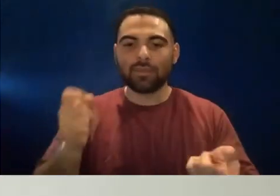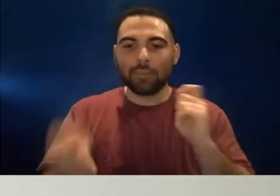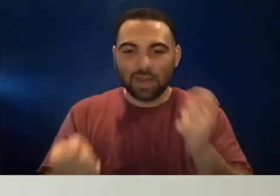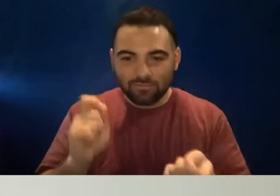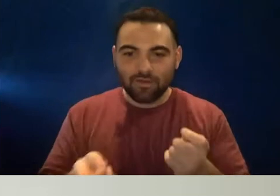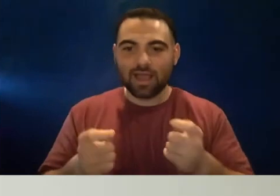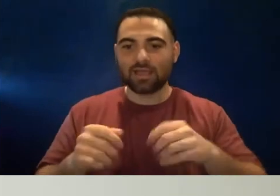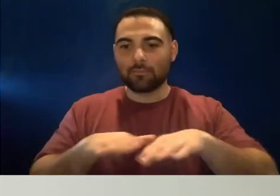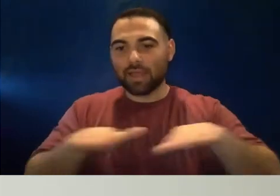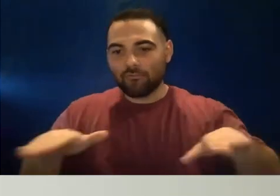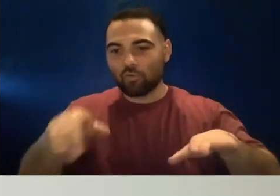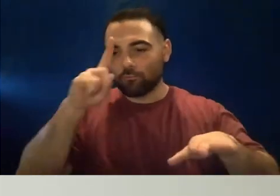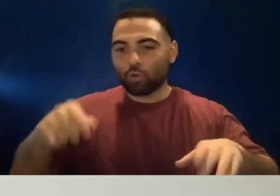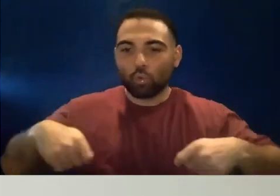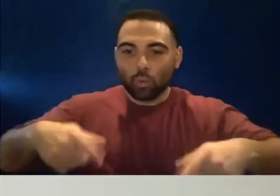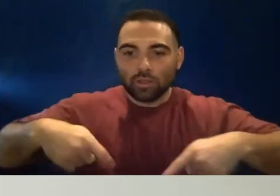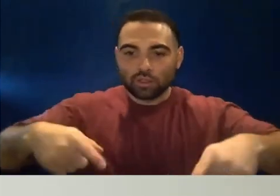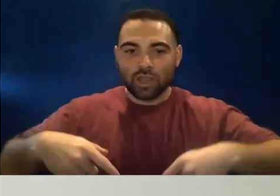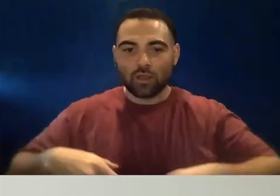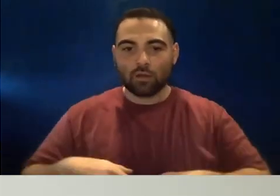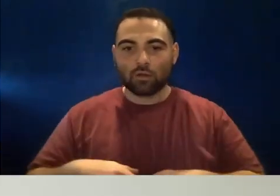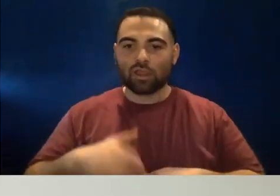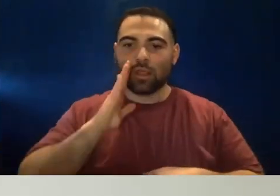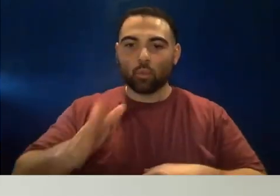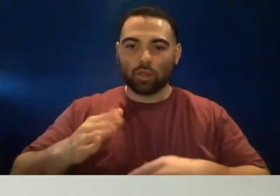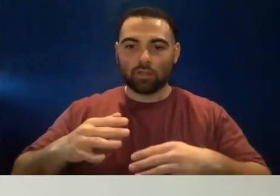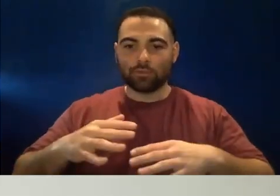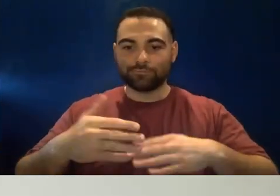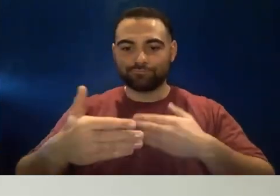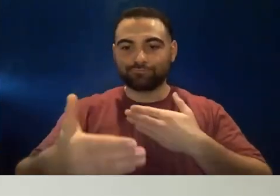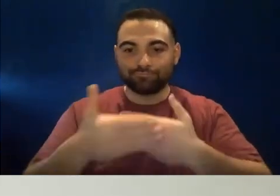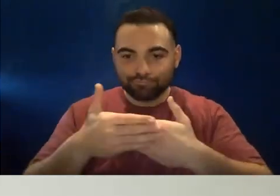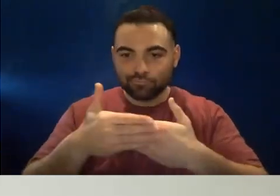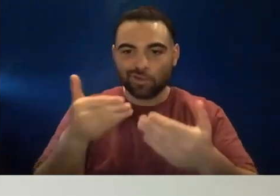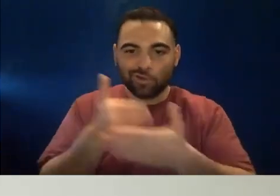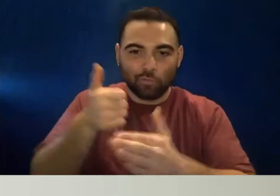for a wheelchair user to reduce the gap so they can safely board the train.